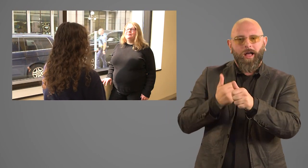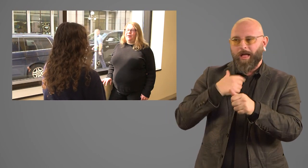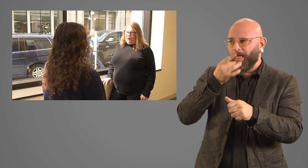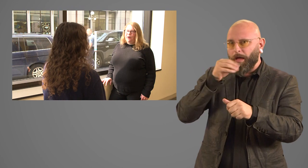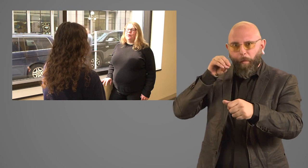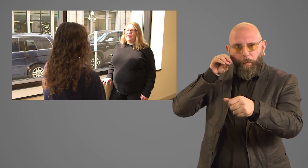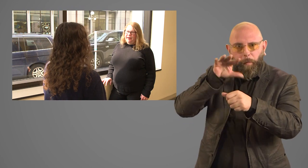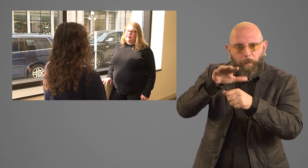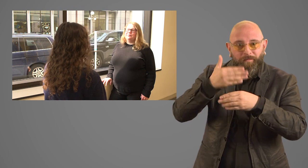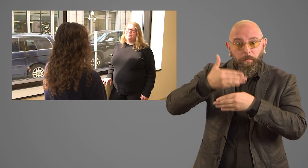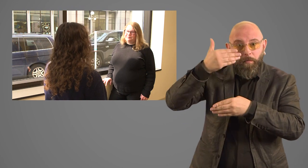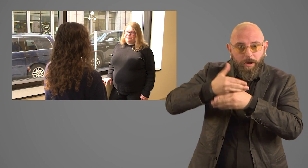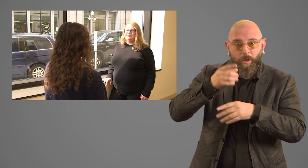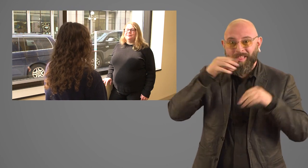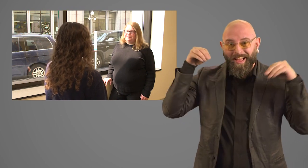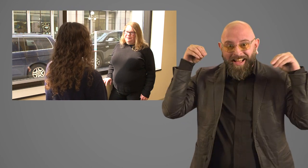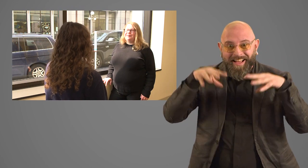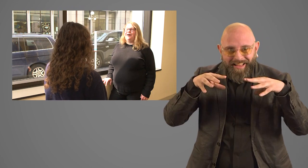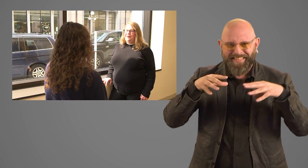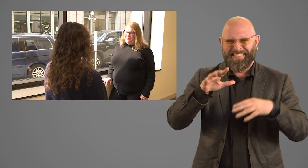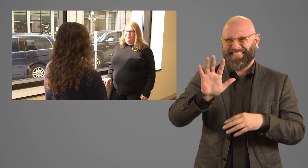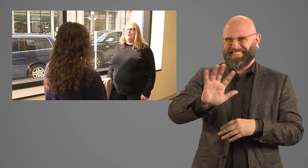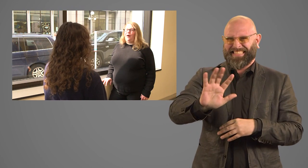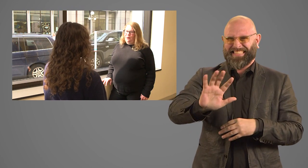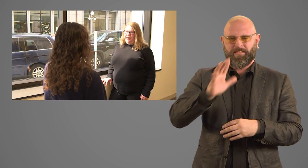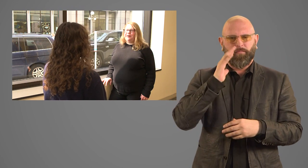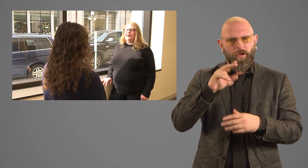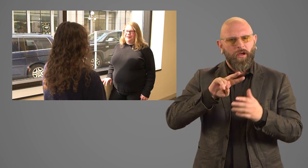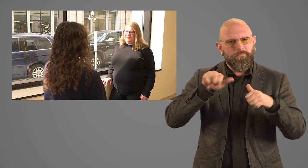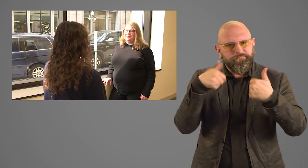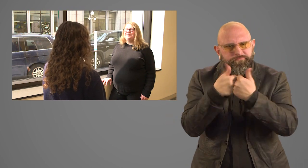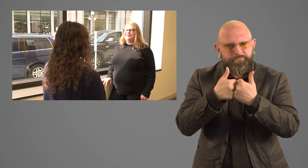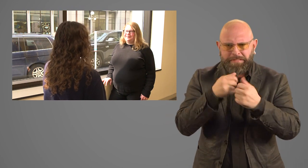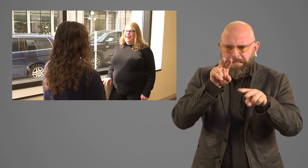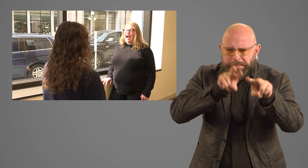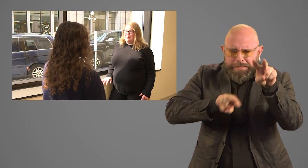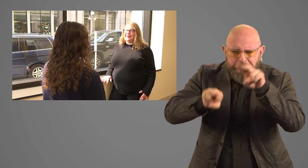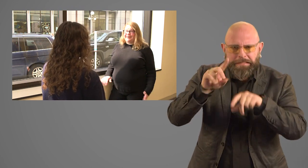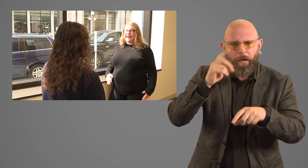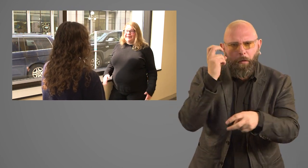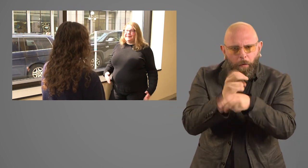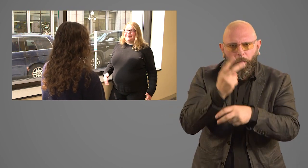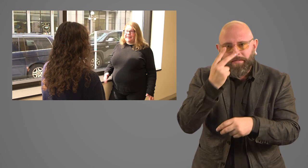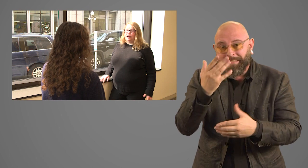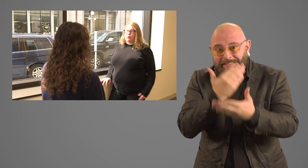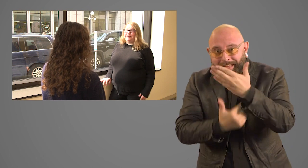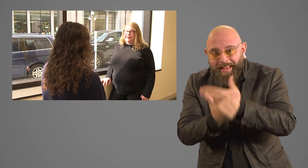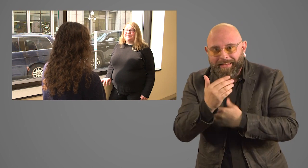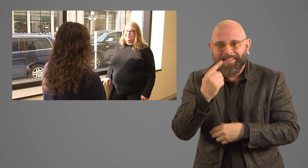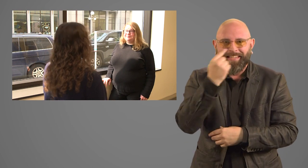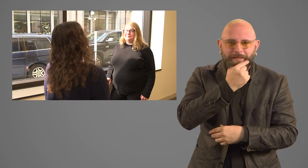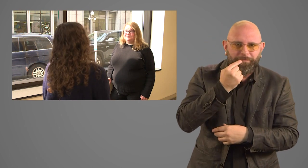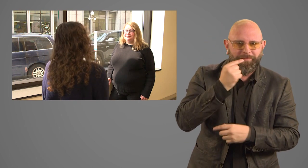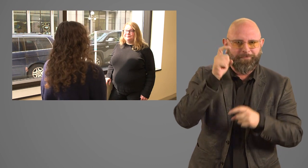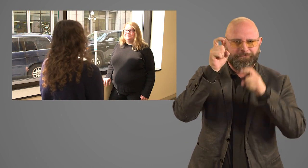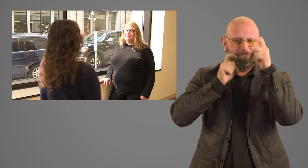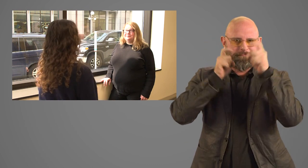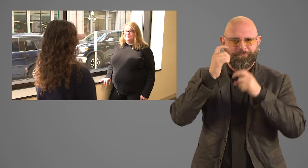Don't stand or sit in front of a bright window or light. This may make it difficult for a person with limited vision